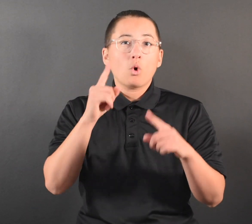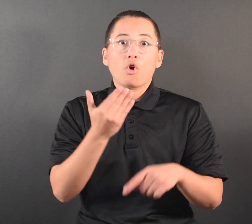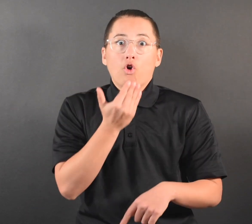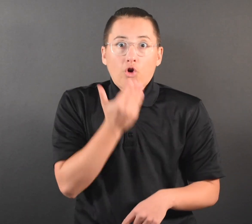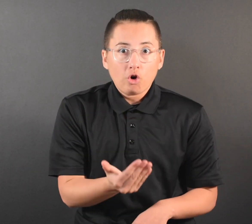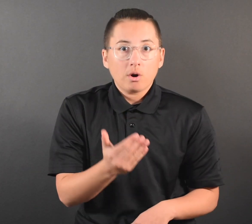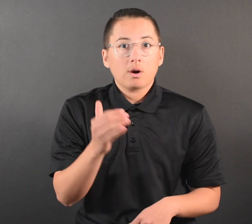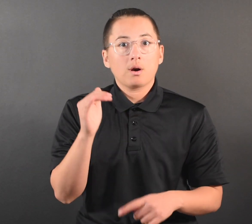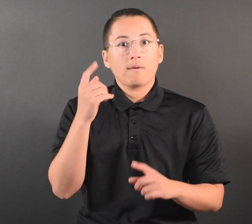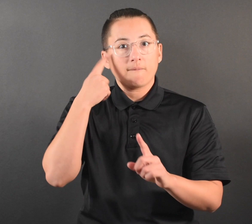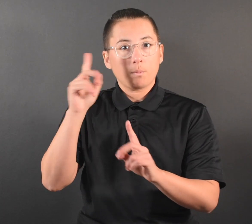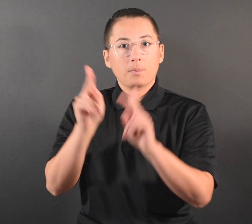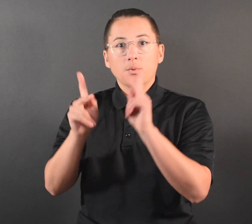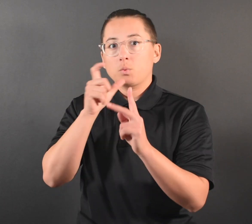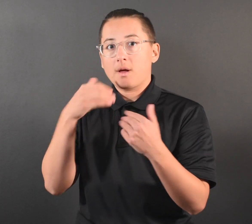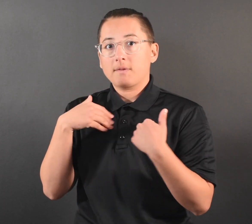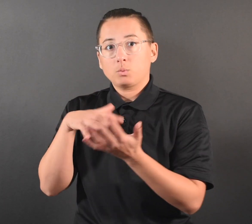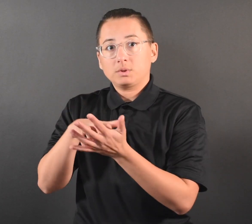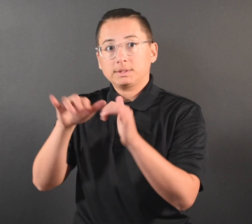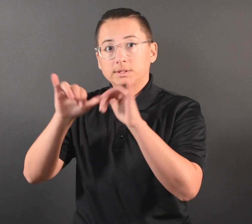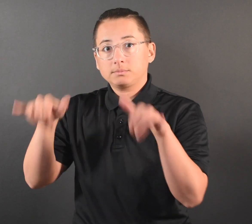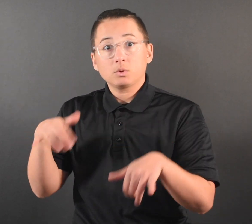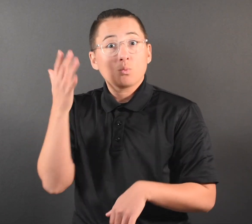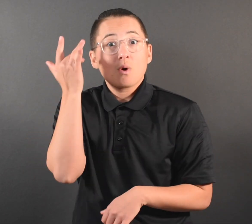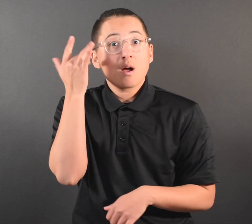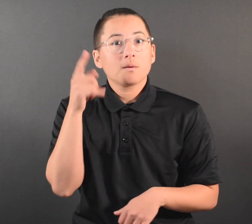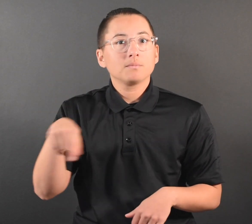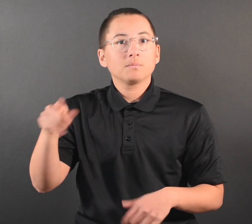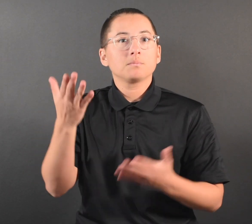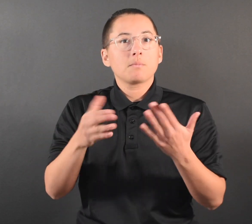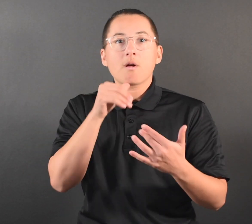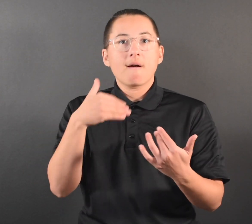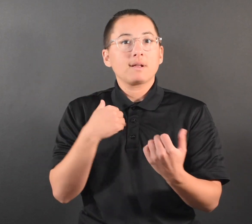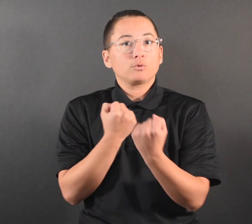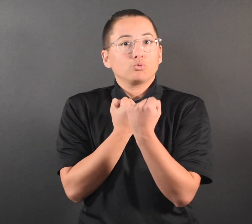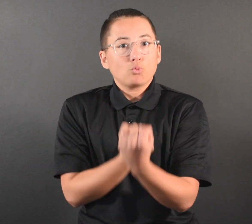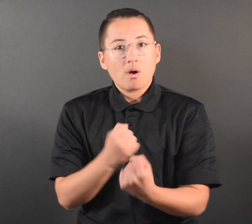immunocompromised people because they may not have a strong immune response to the vaccine